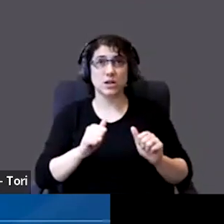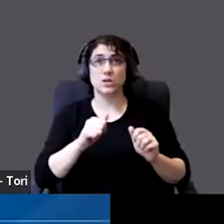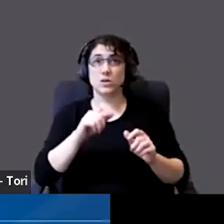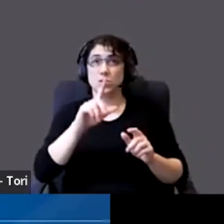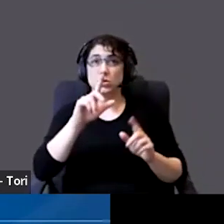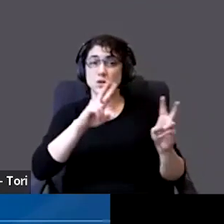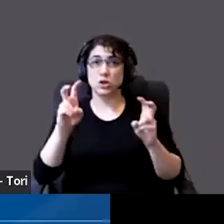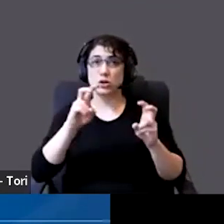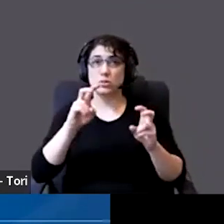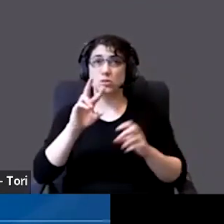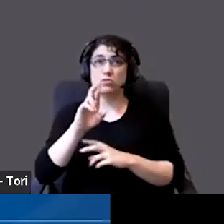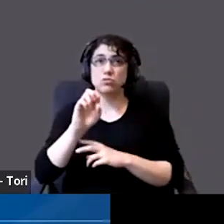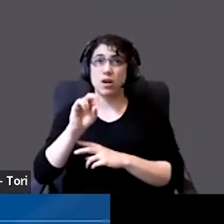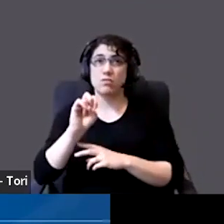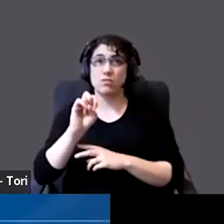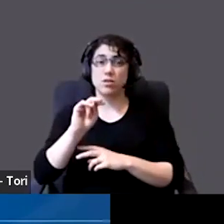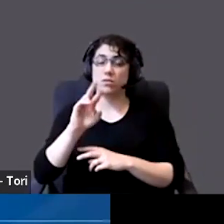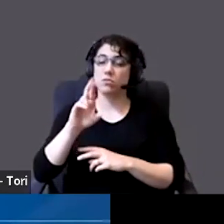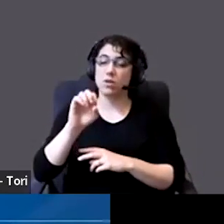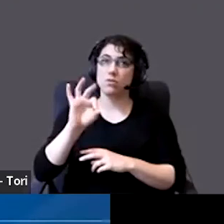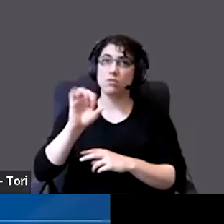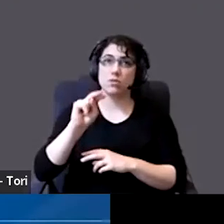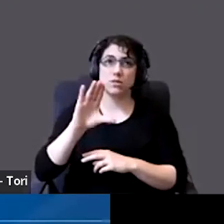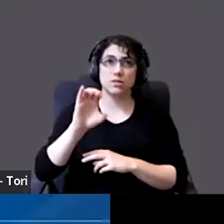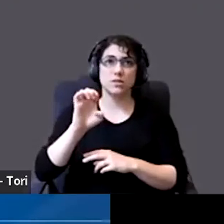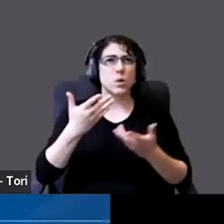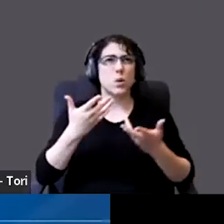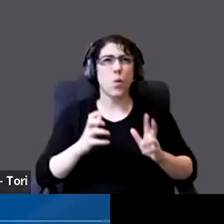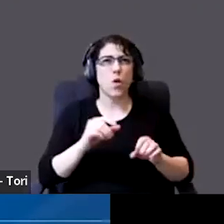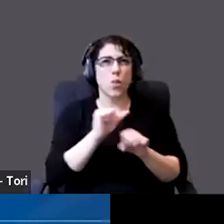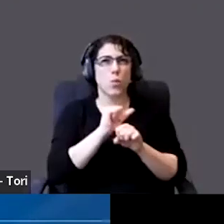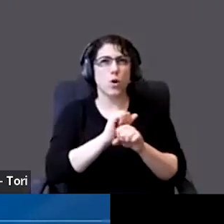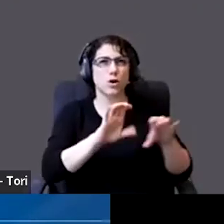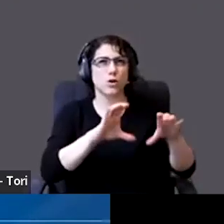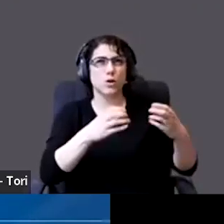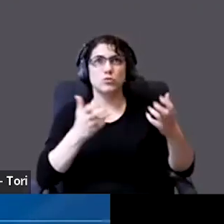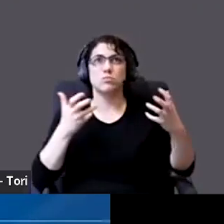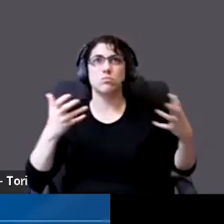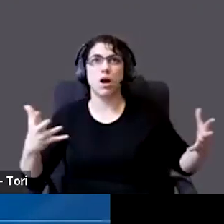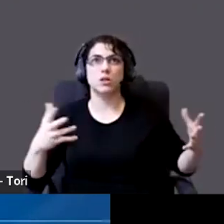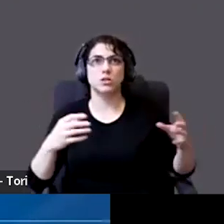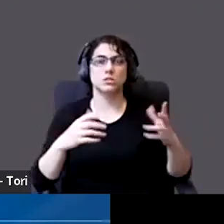so that we didn't give the workgroup too much and too wide. But it is a balance.